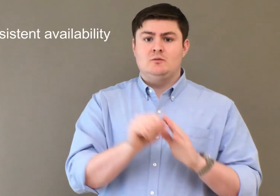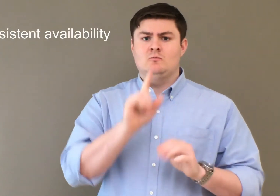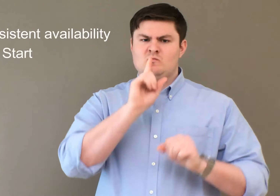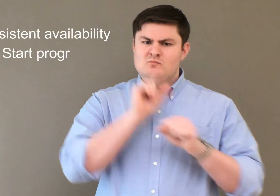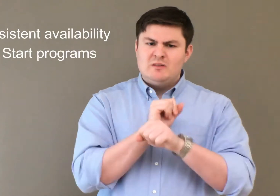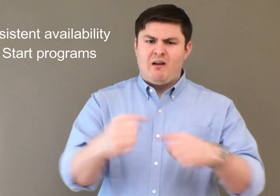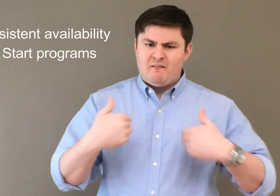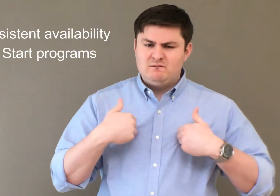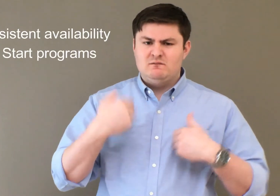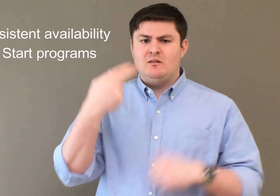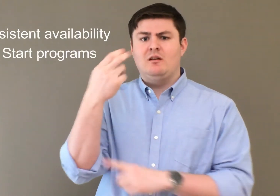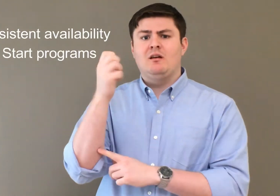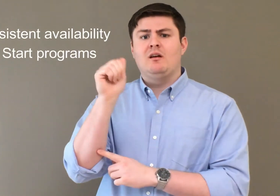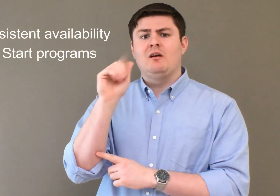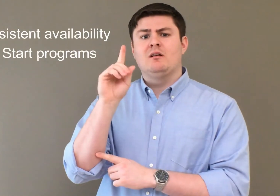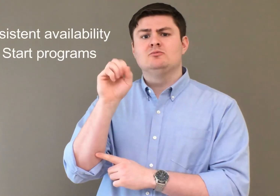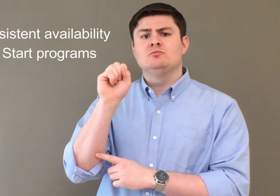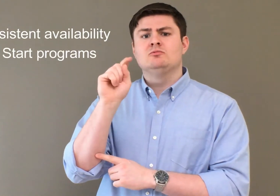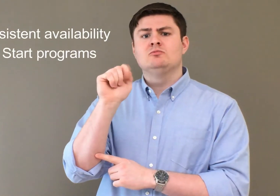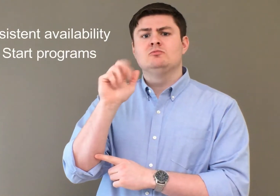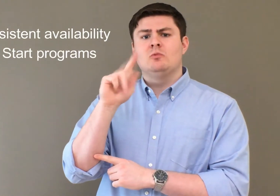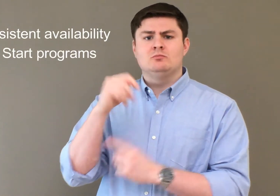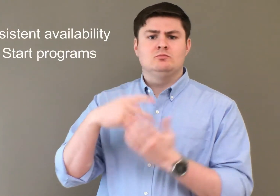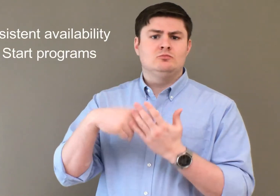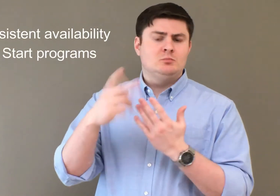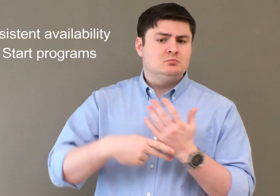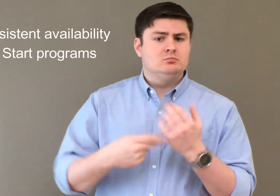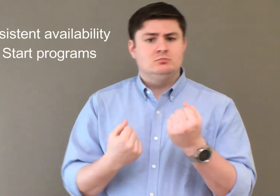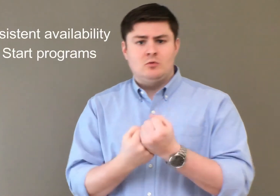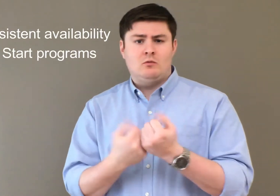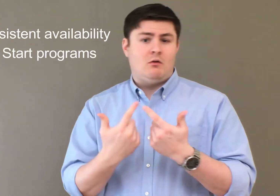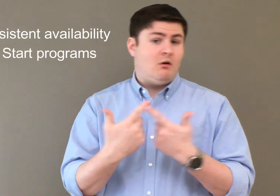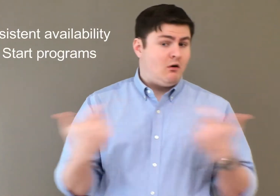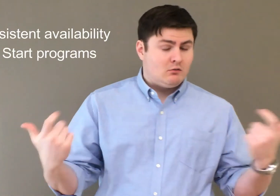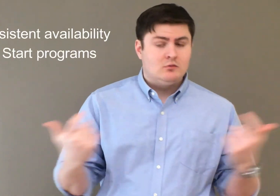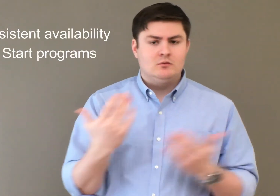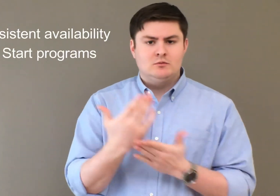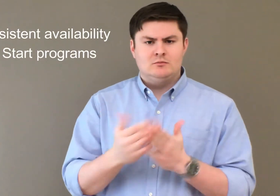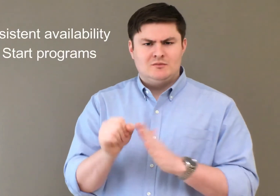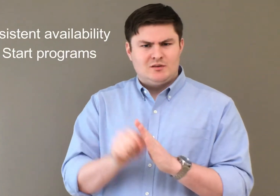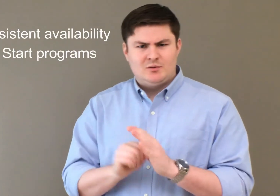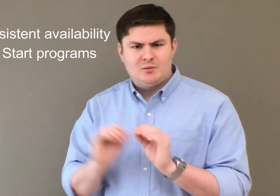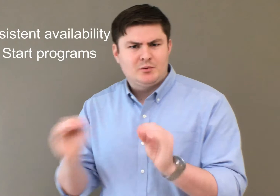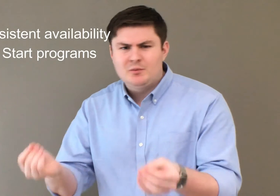of early childhood education systems, also called Head Start programs. These programs